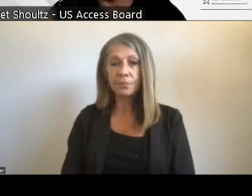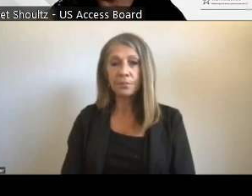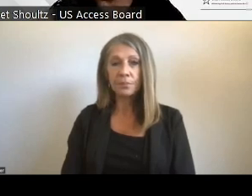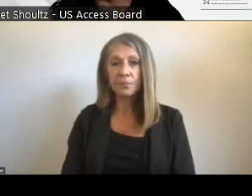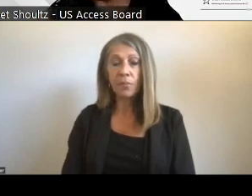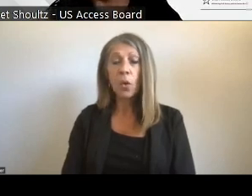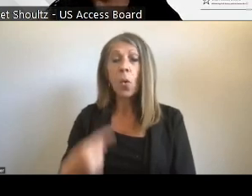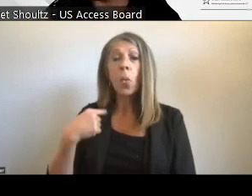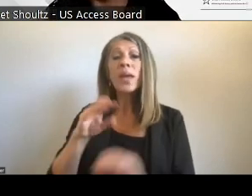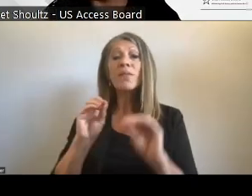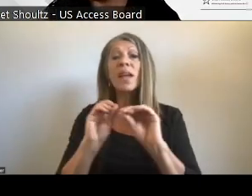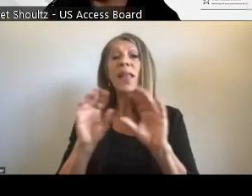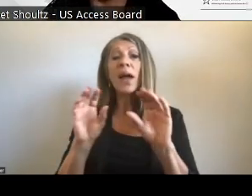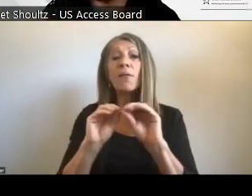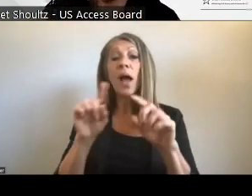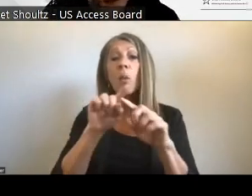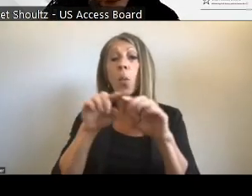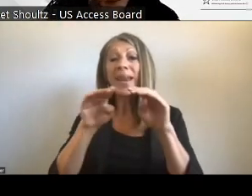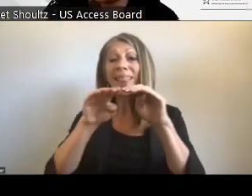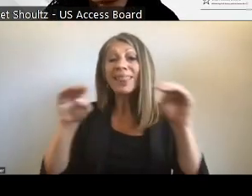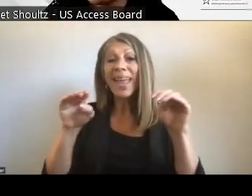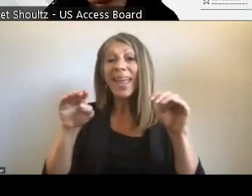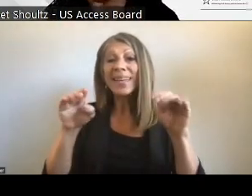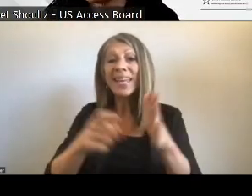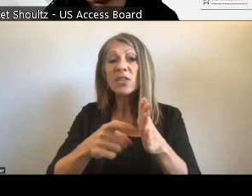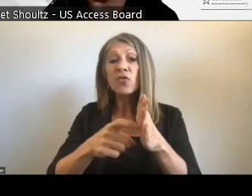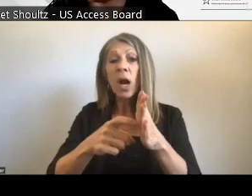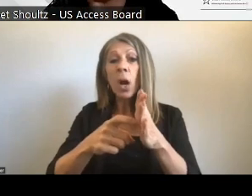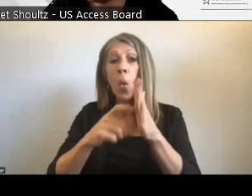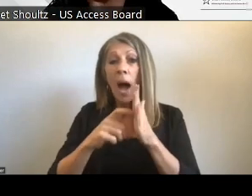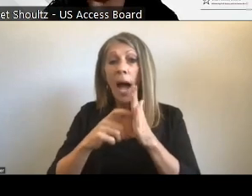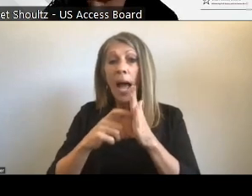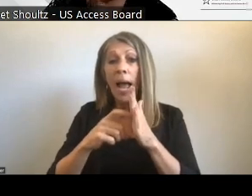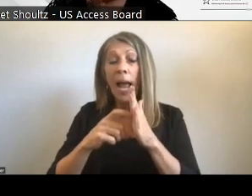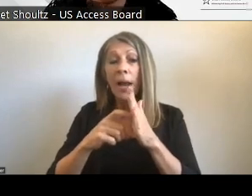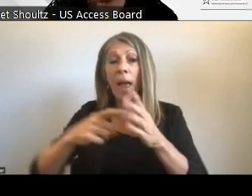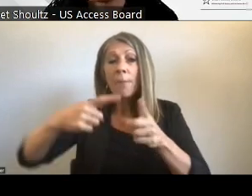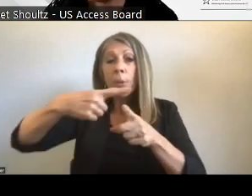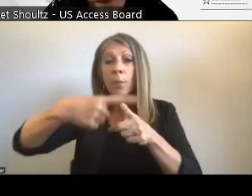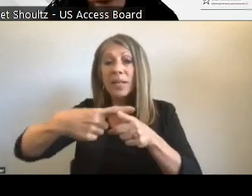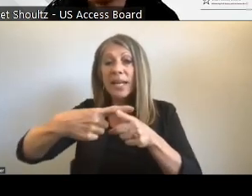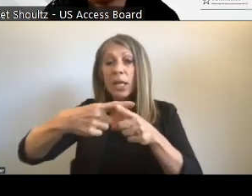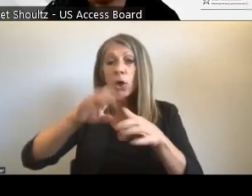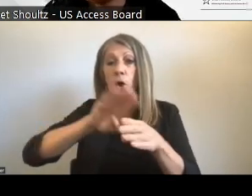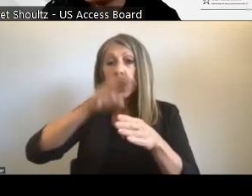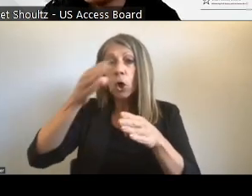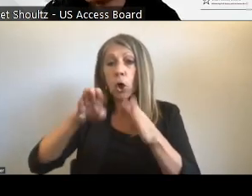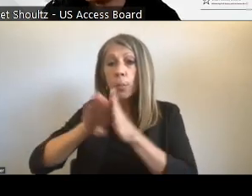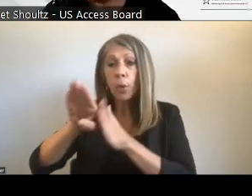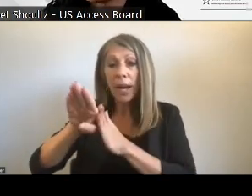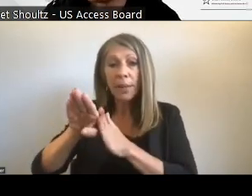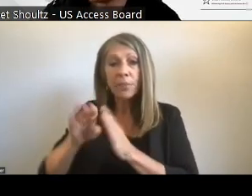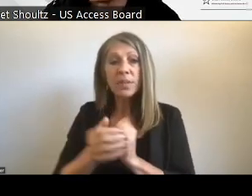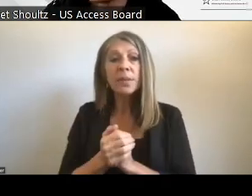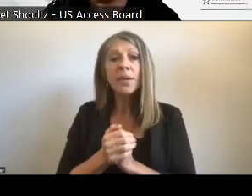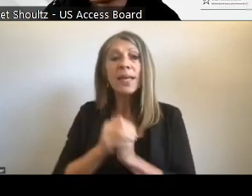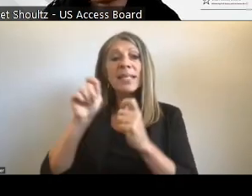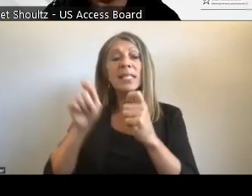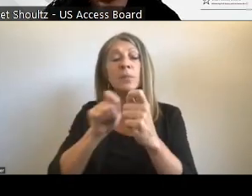We have clarified when a landing is required at perpendicular curb ramps, and specifically where